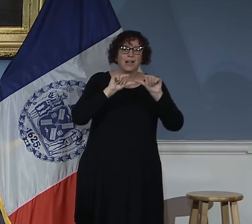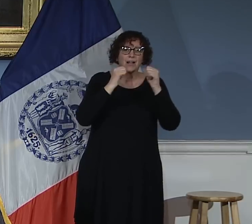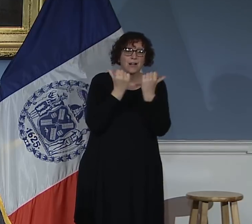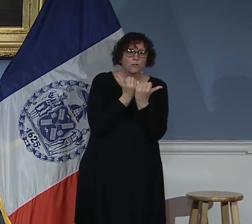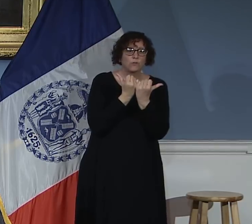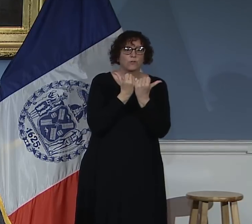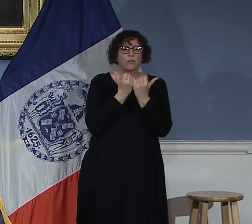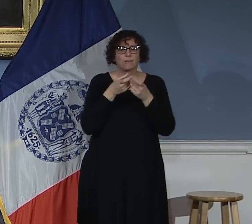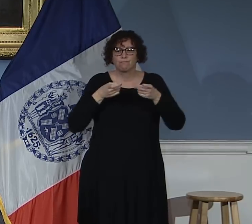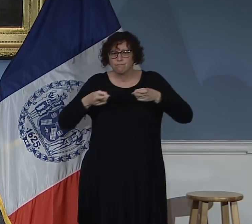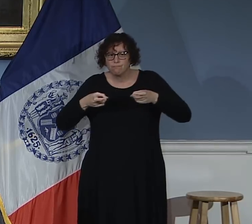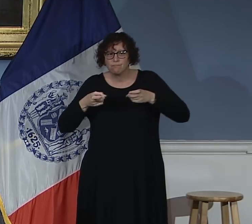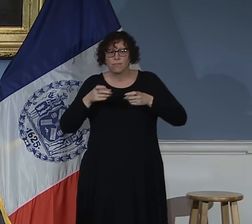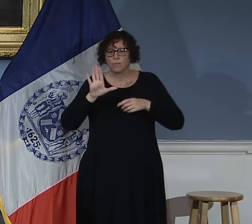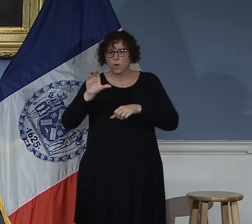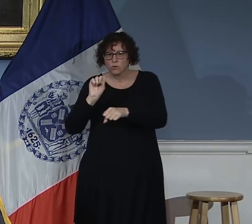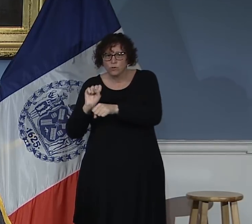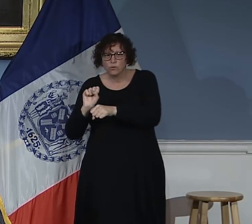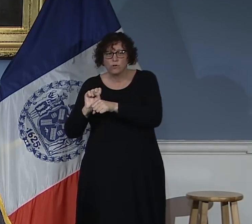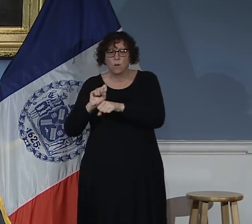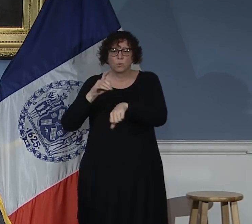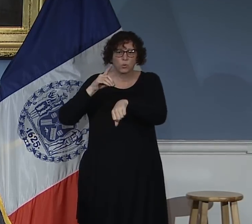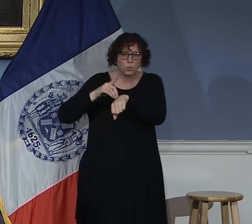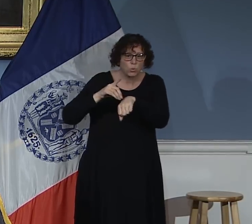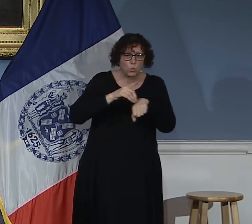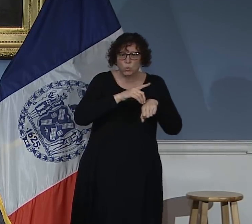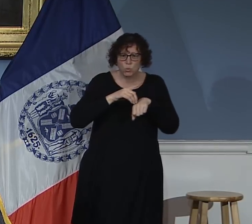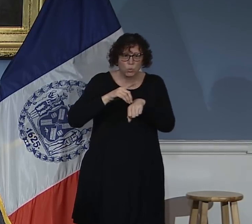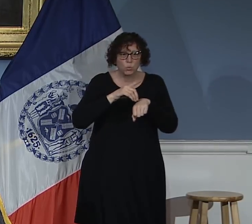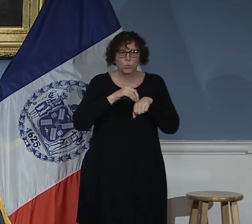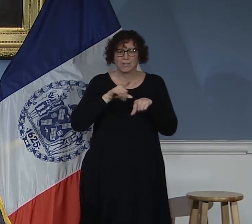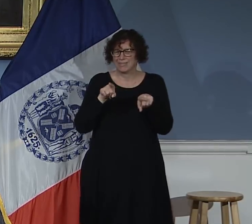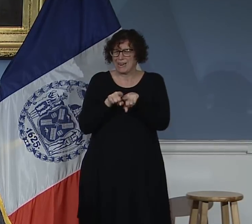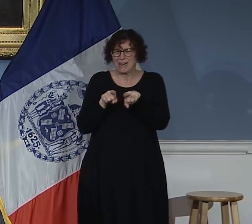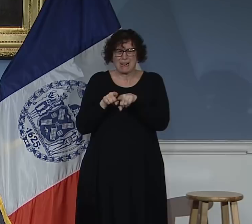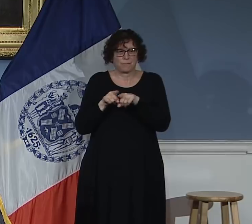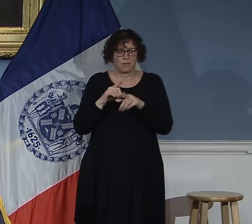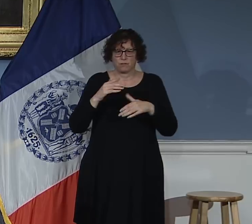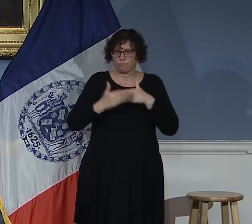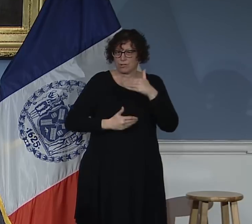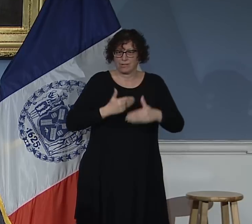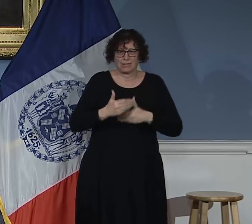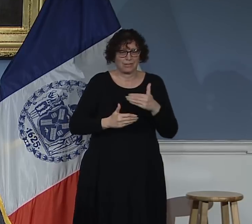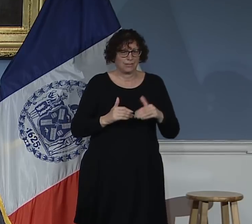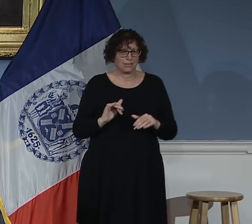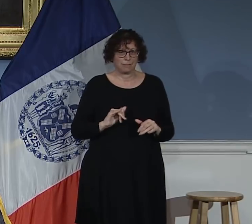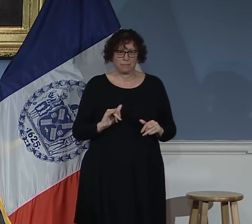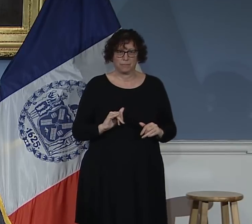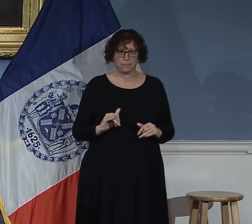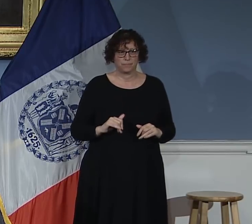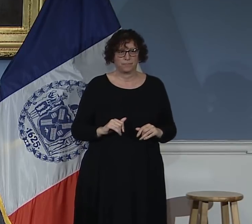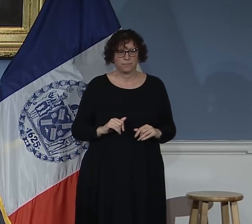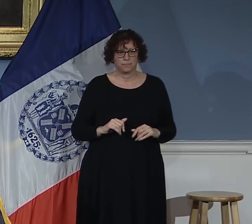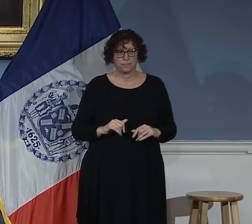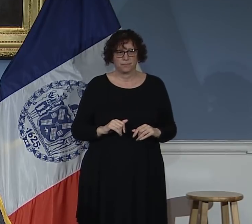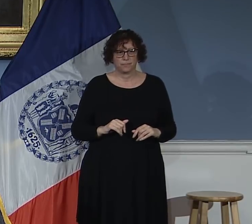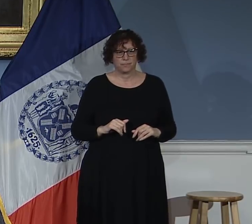UPDATE IS DIFFERENT FROM HO WEHAC AENGCY HANDLES THE WORK. I TALKED TO OUR FIRE AND POLICE MCOMISSIONER, LONG BEFORE THIS